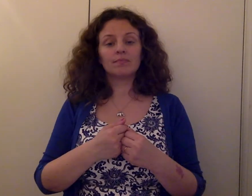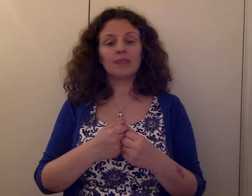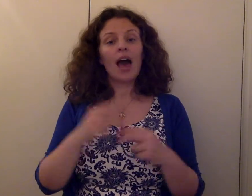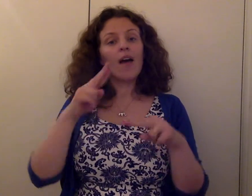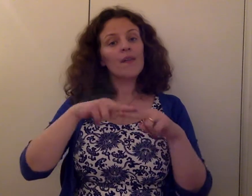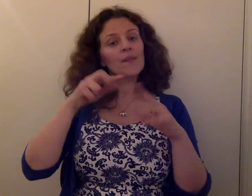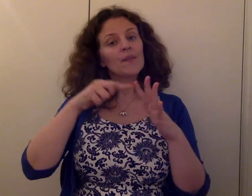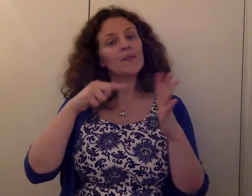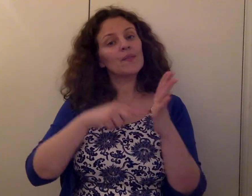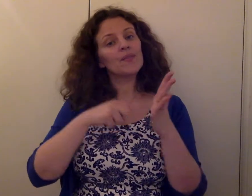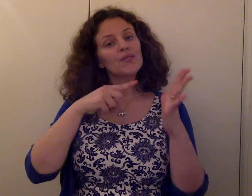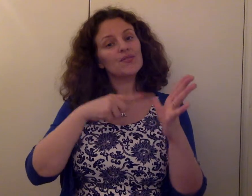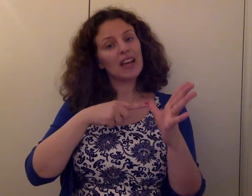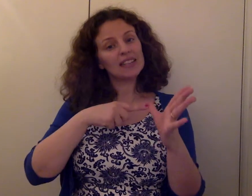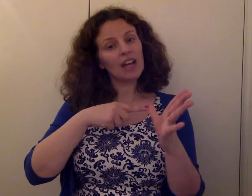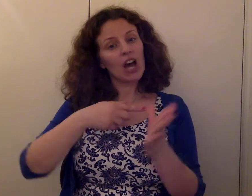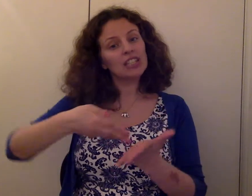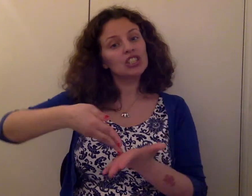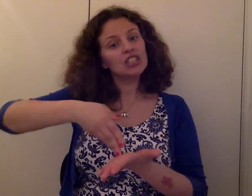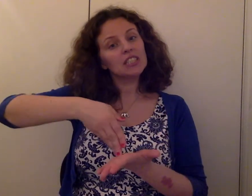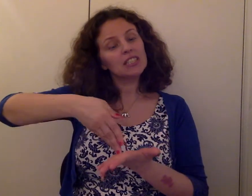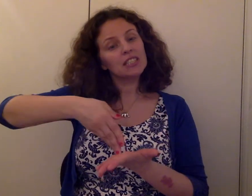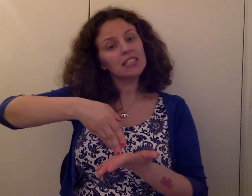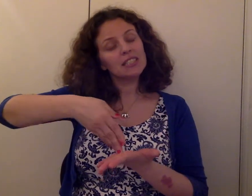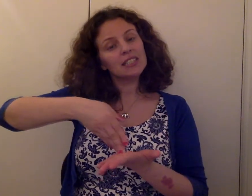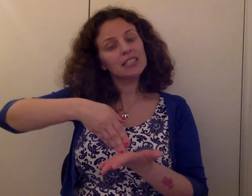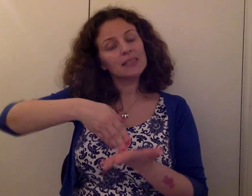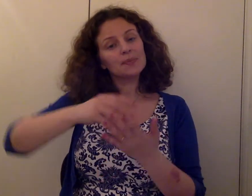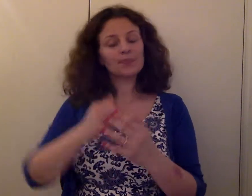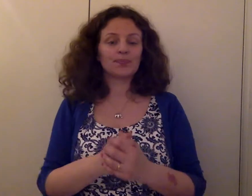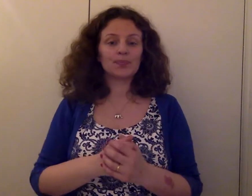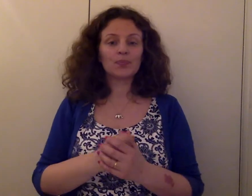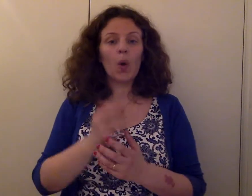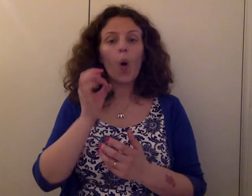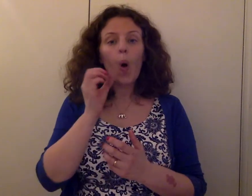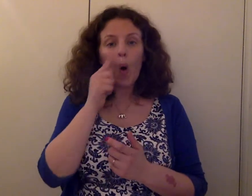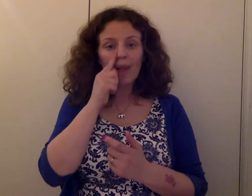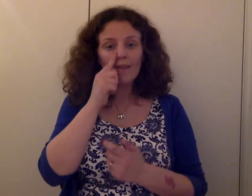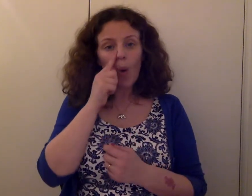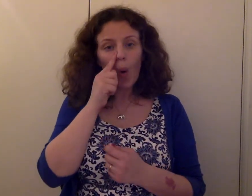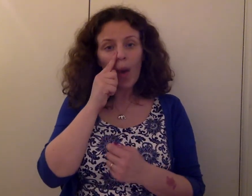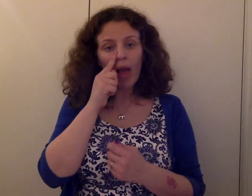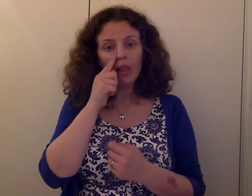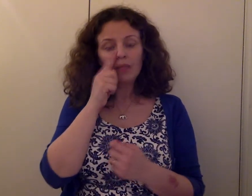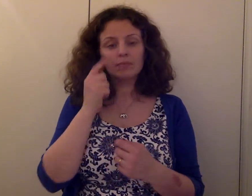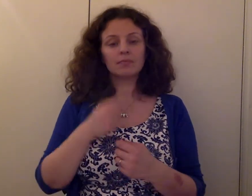Feta cheese Olive oil